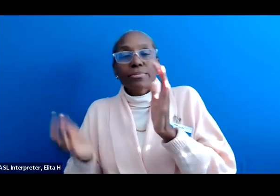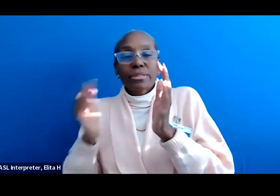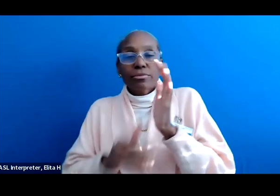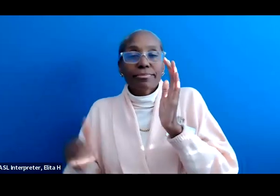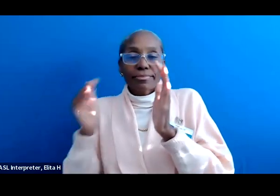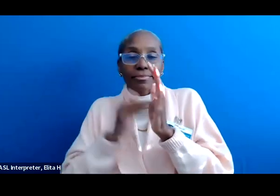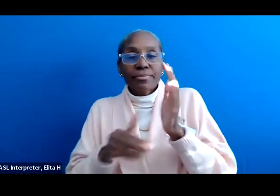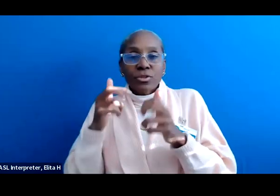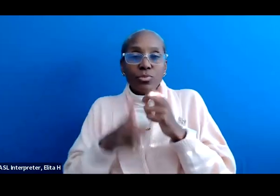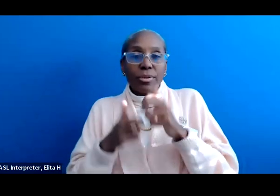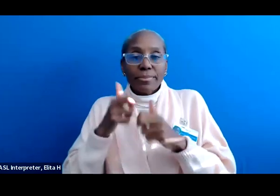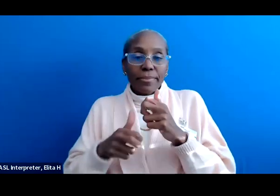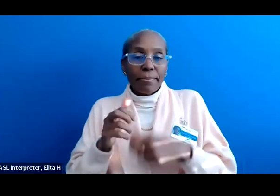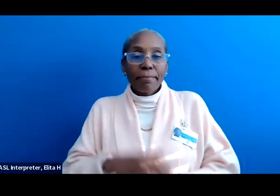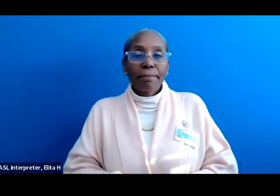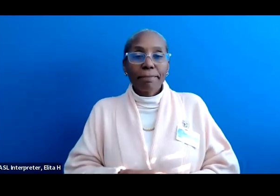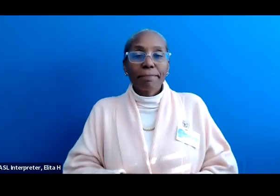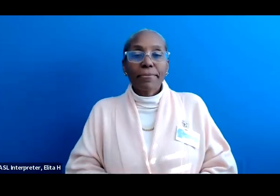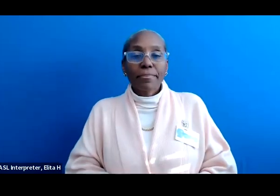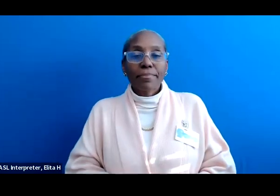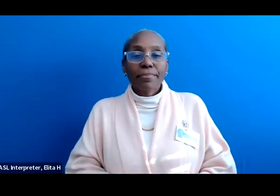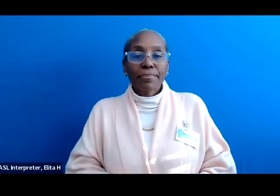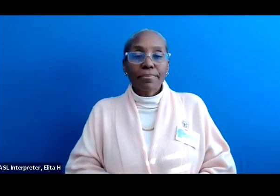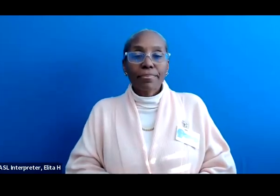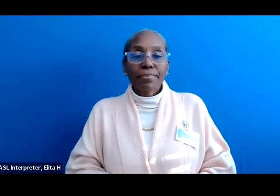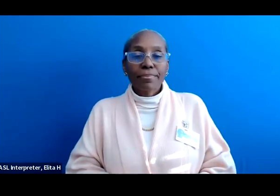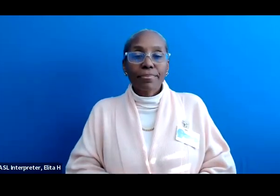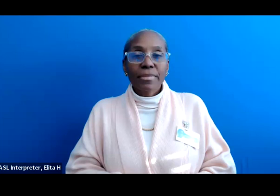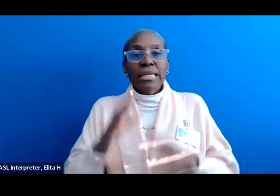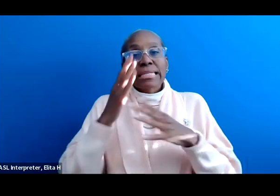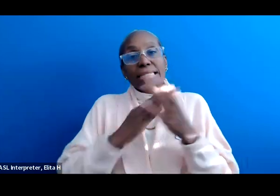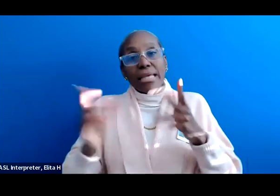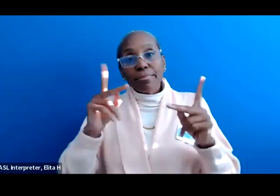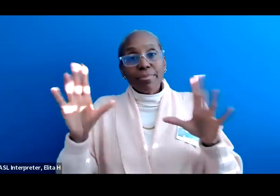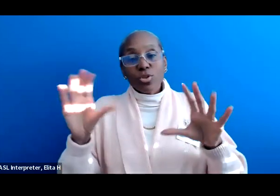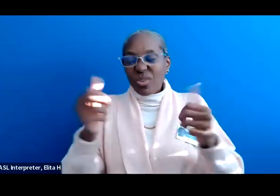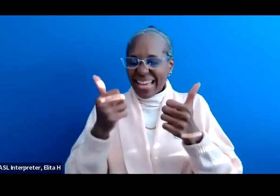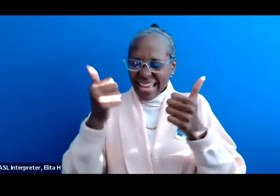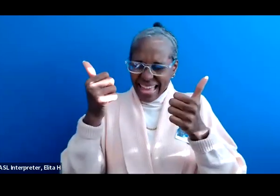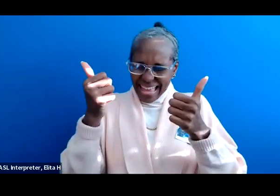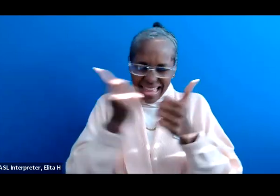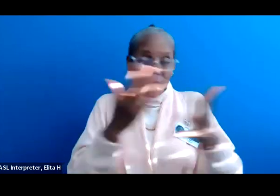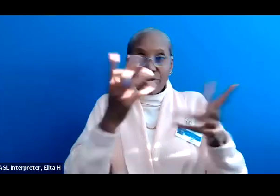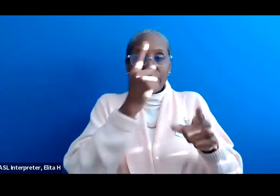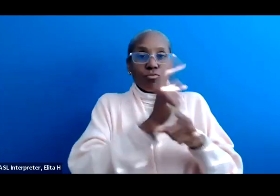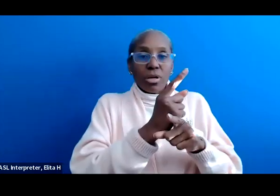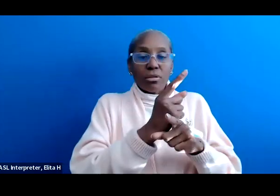Now it seems like there are some people that do everything right and they still have bladder problems.